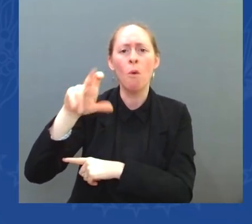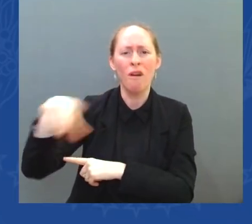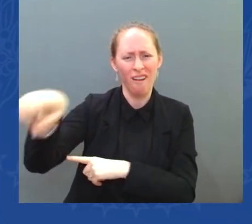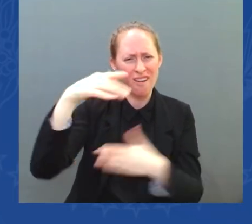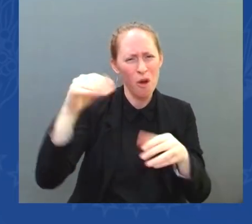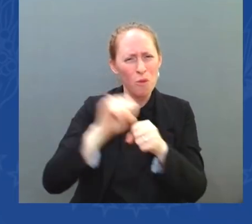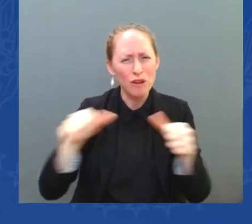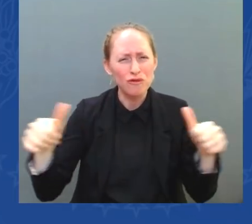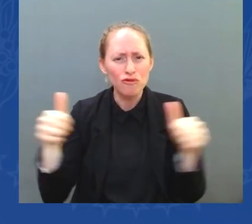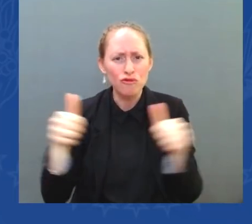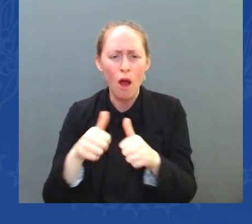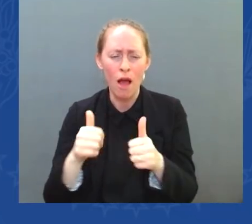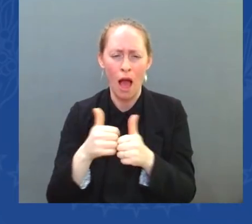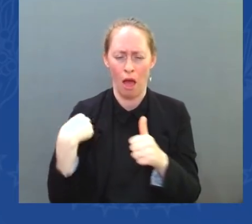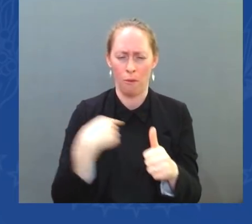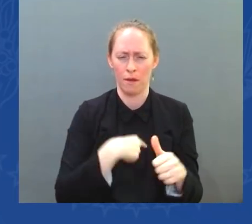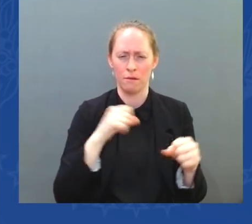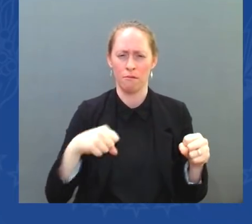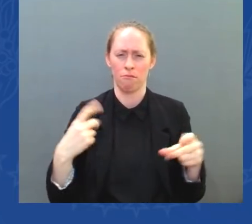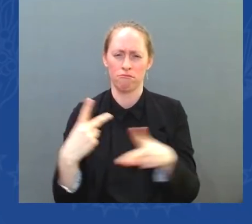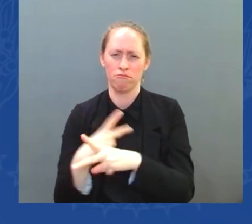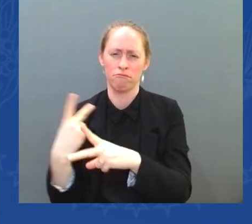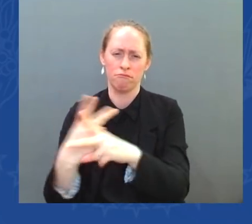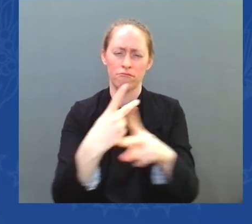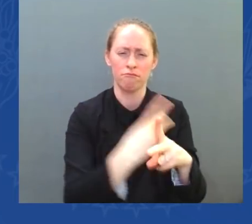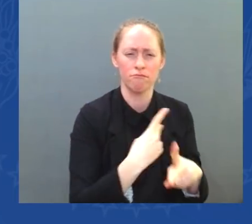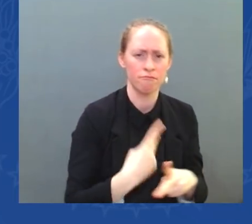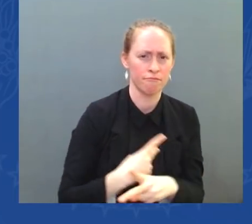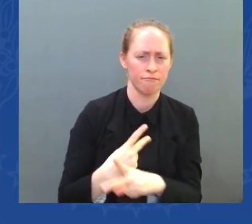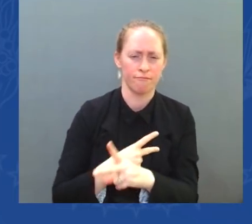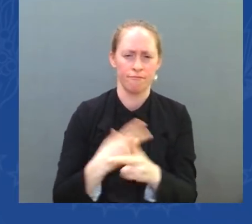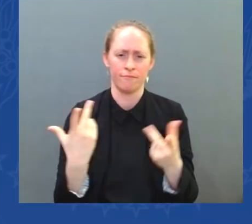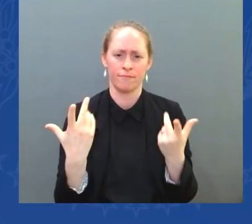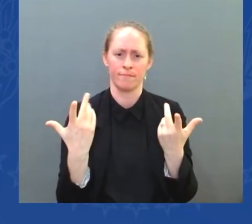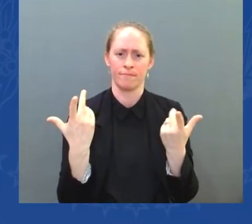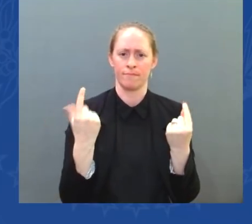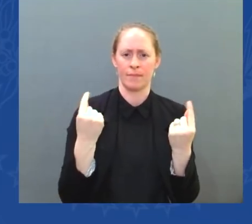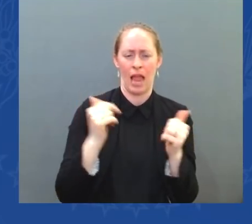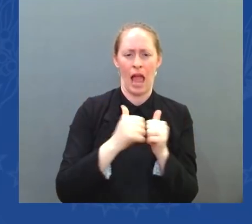that are going to happen in this country -- not just in the fuel side, but in the next 10 years.